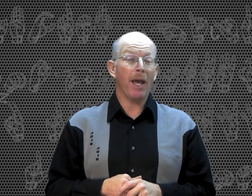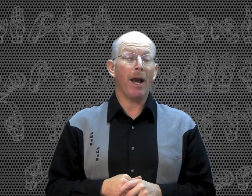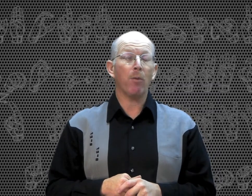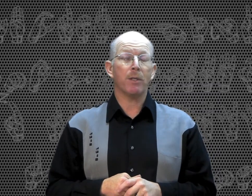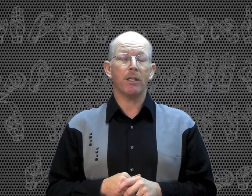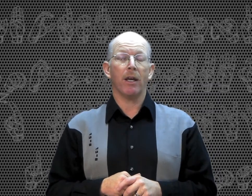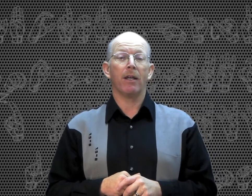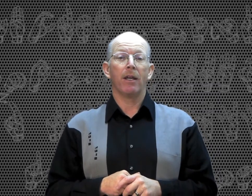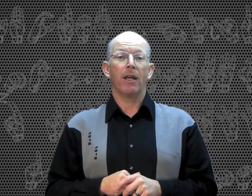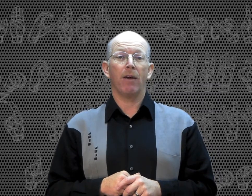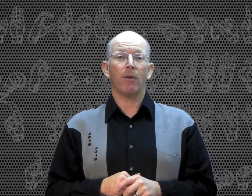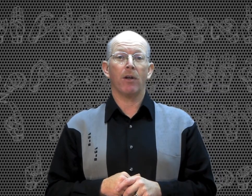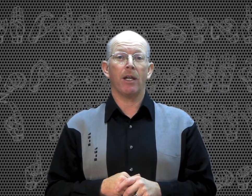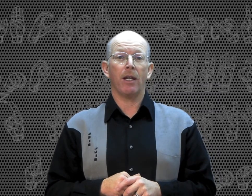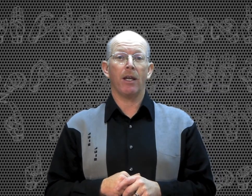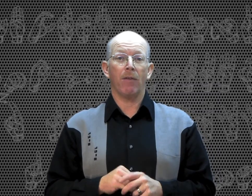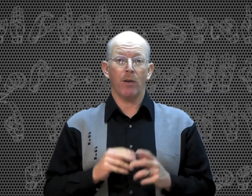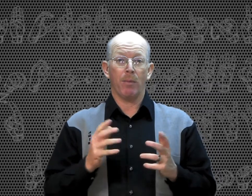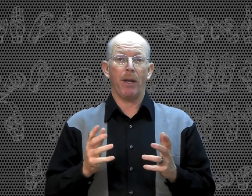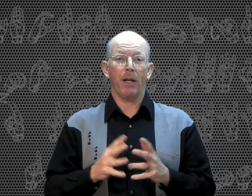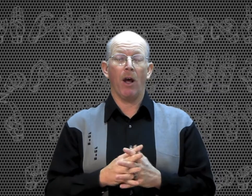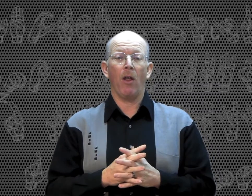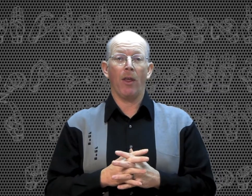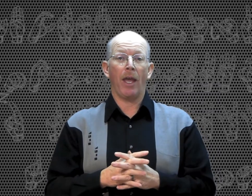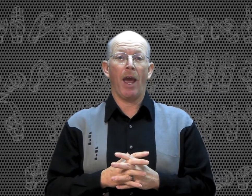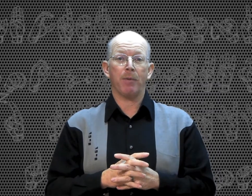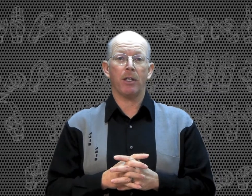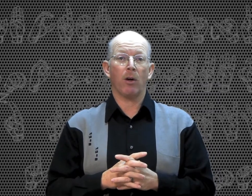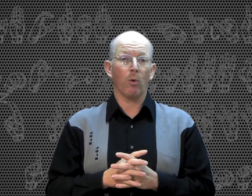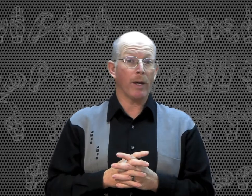Those can be a help to you if you are needing or depending on the captioning